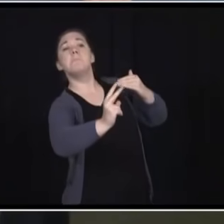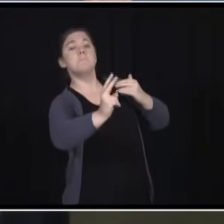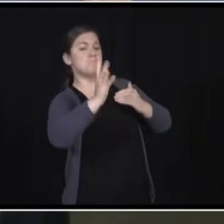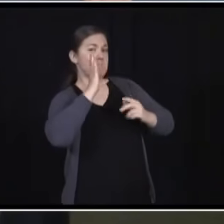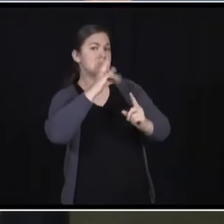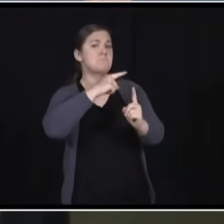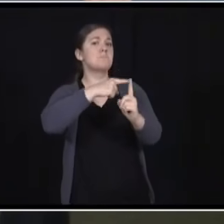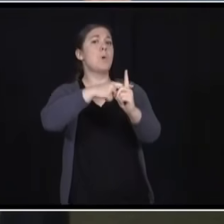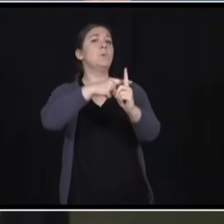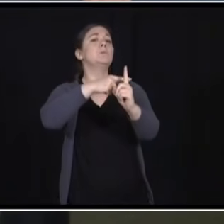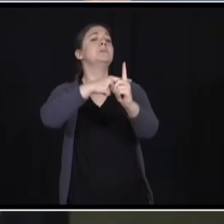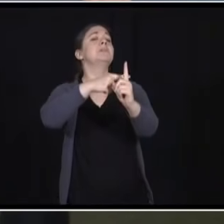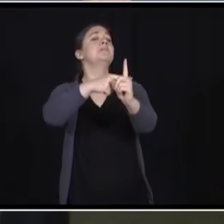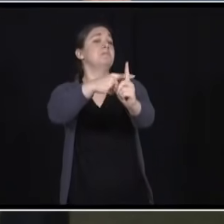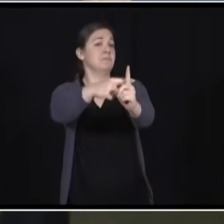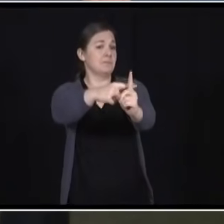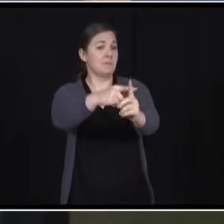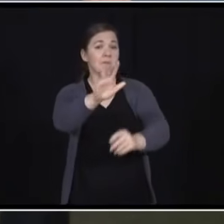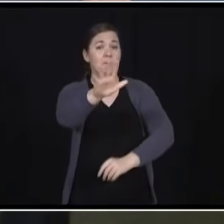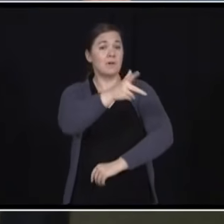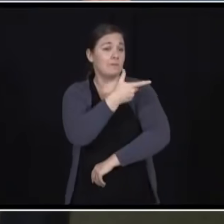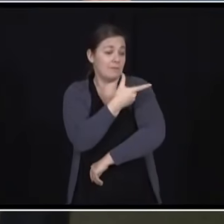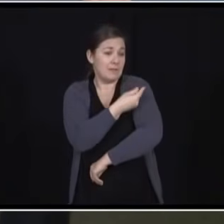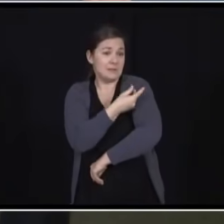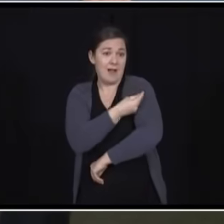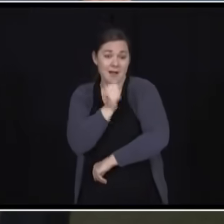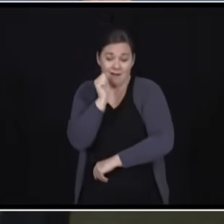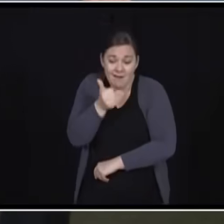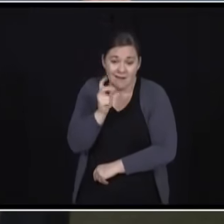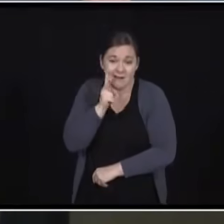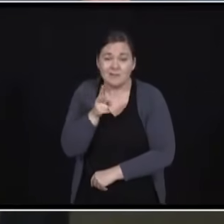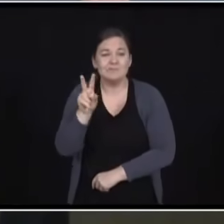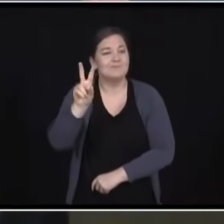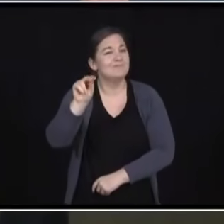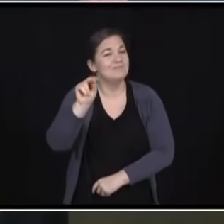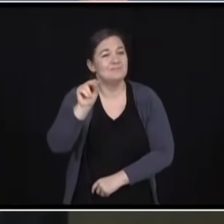it is important to keep in mind that a vaccine is still months away.